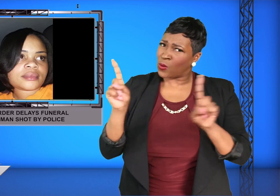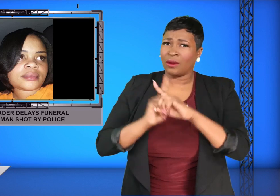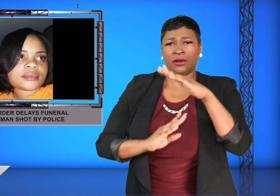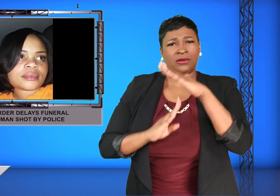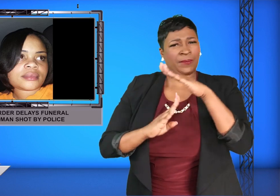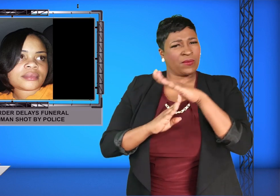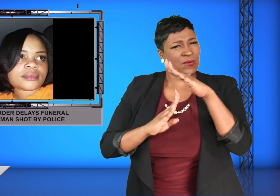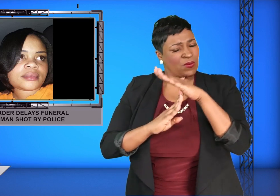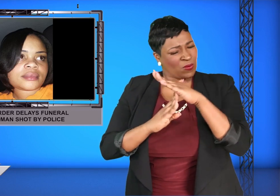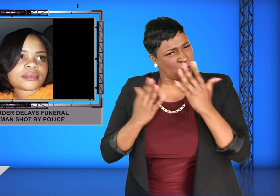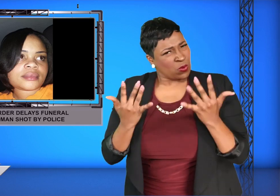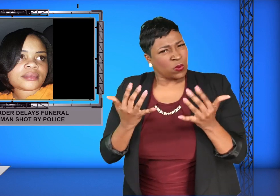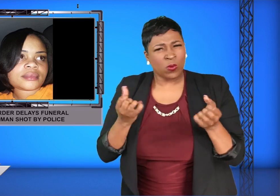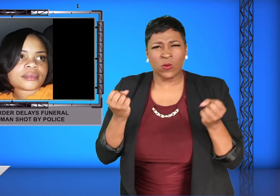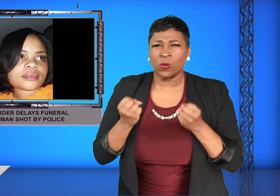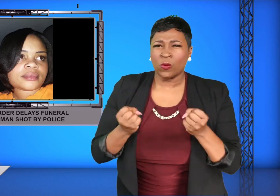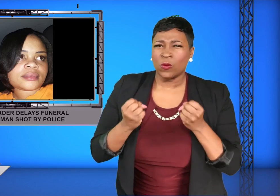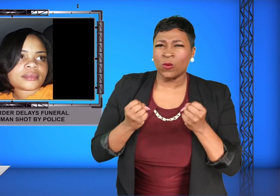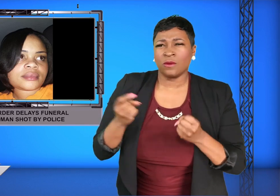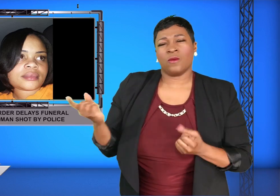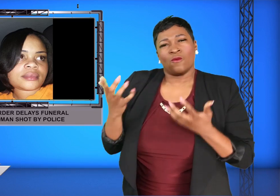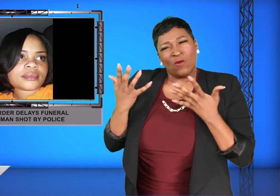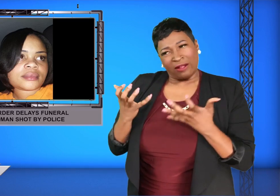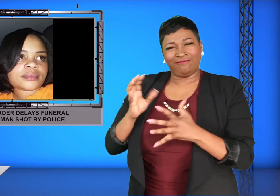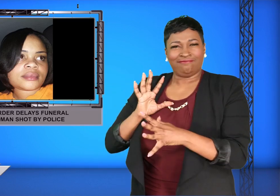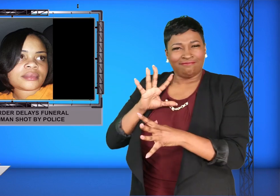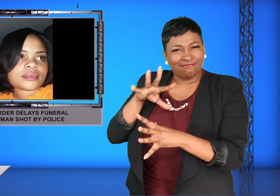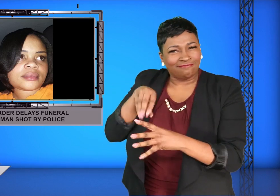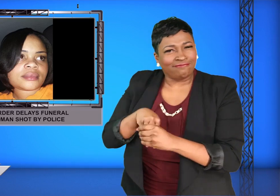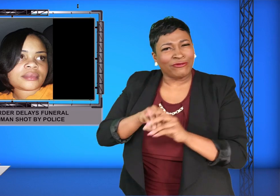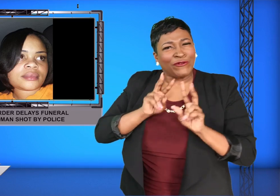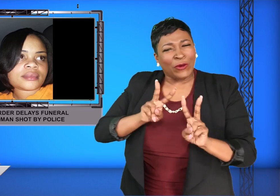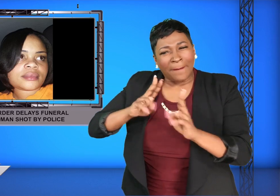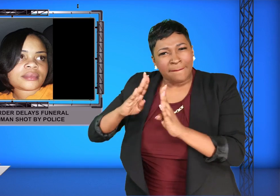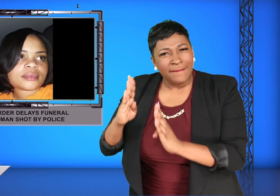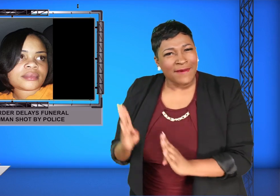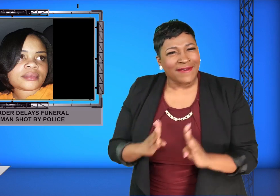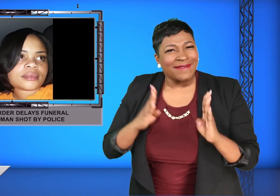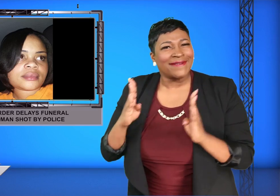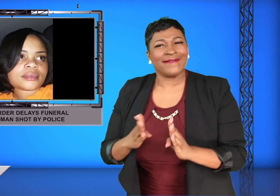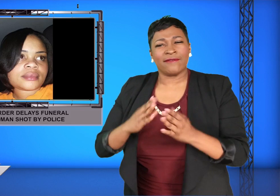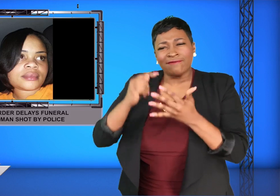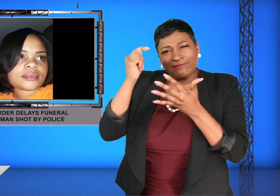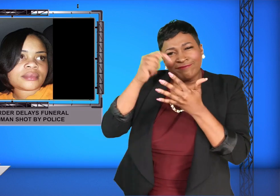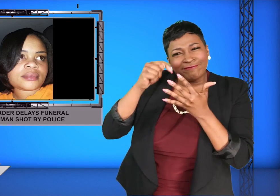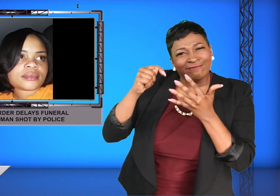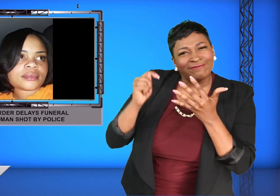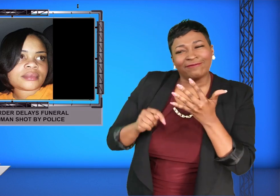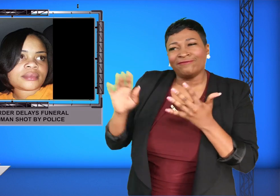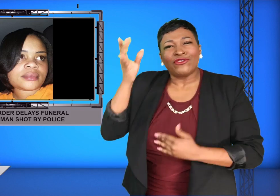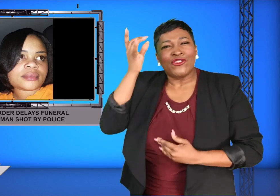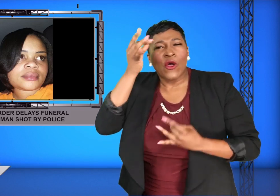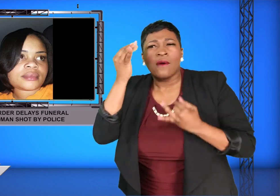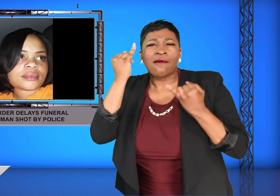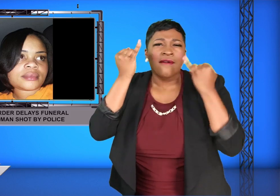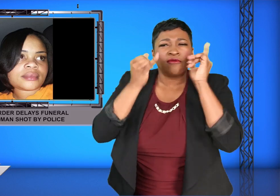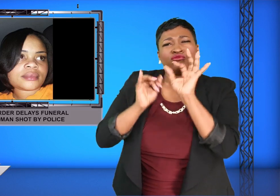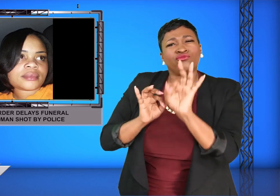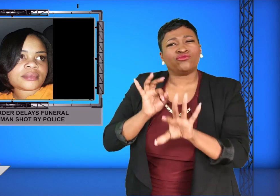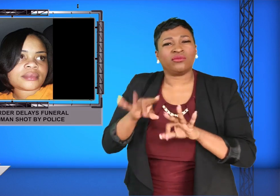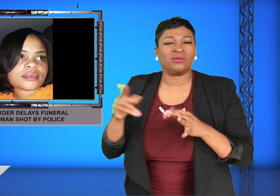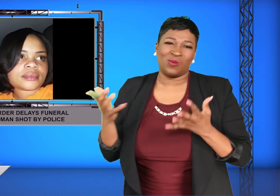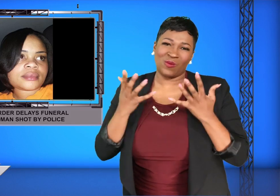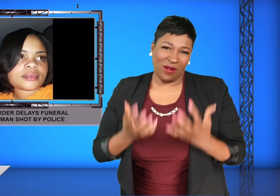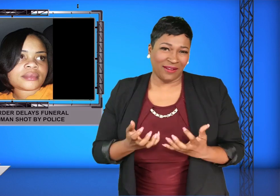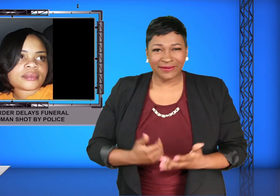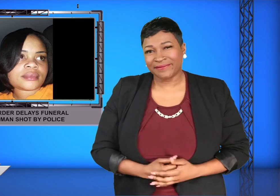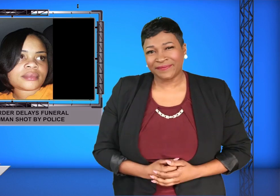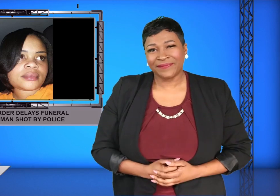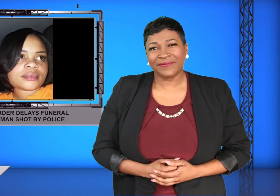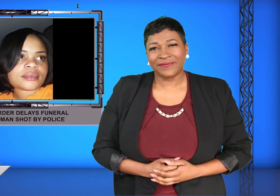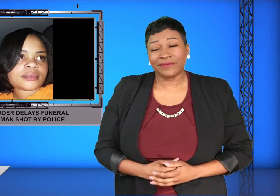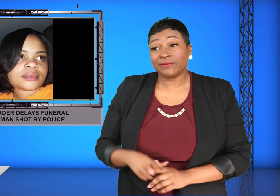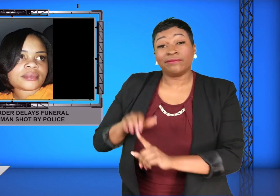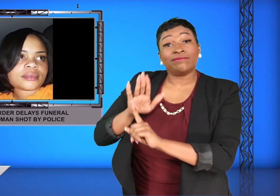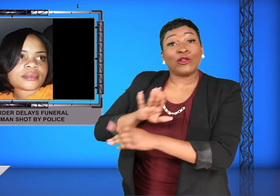so he could be more included in the funeral arrangements.